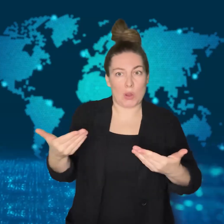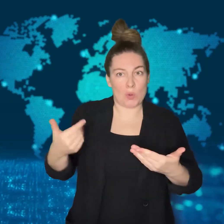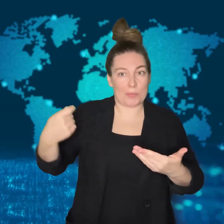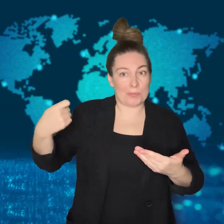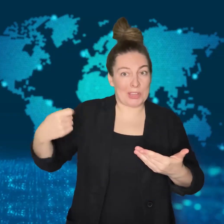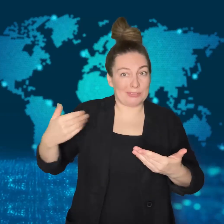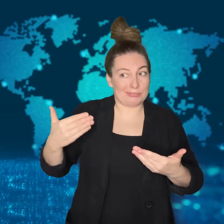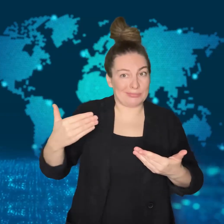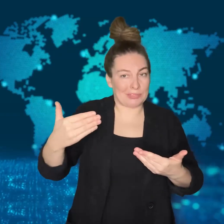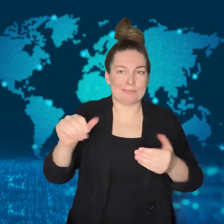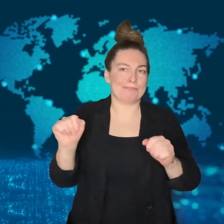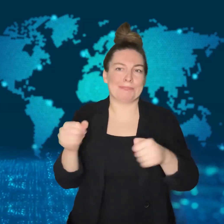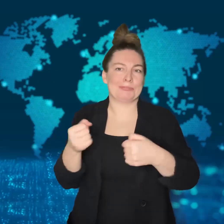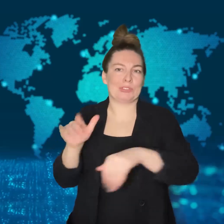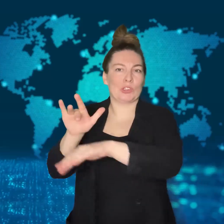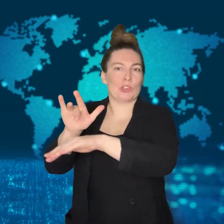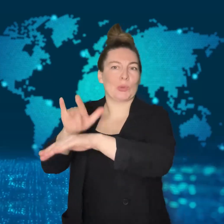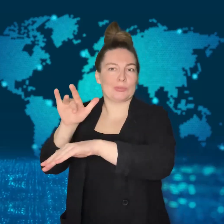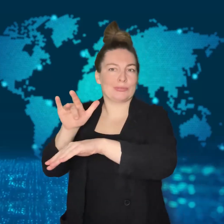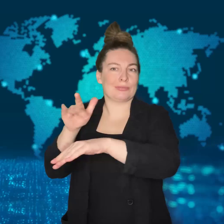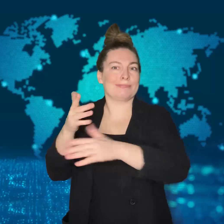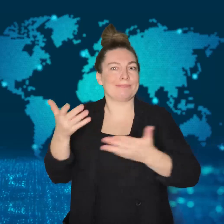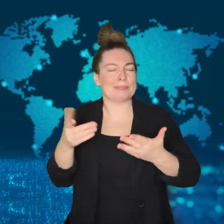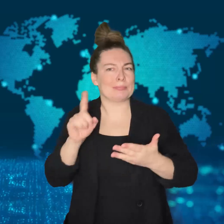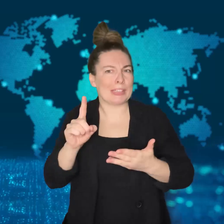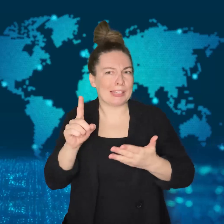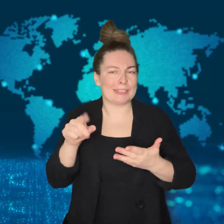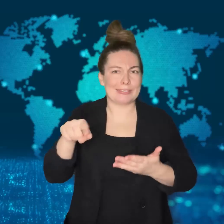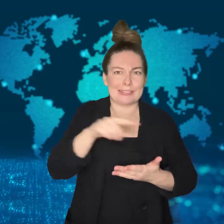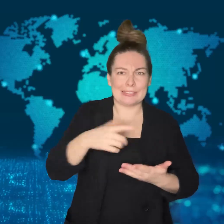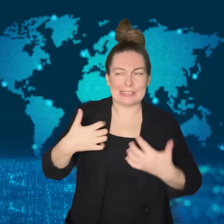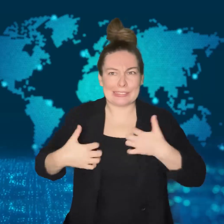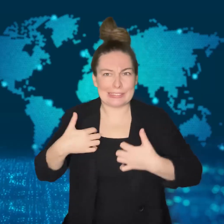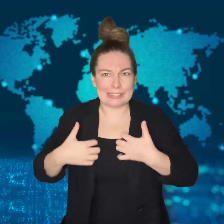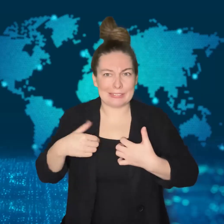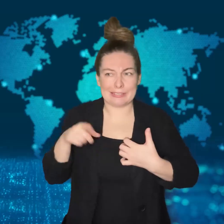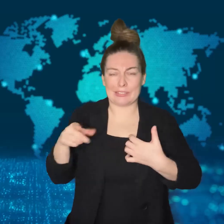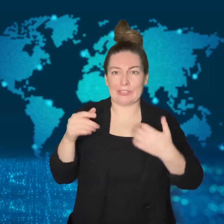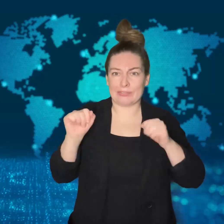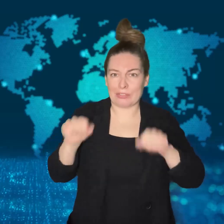illegal rebellion or a coup."